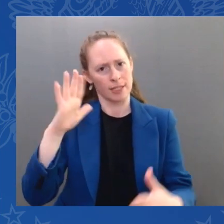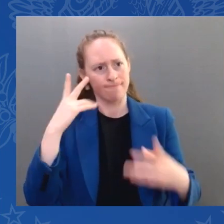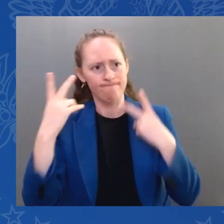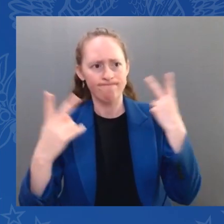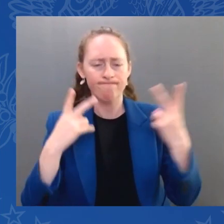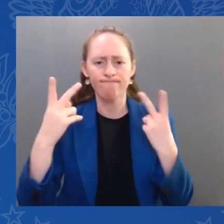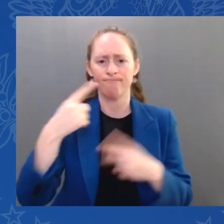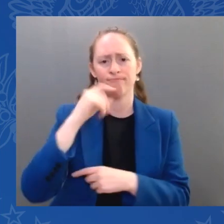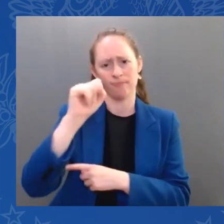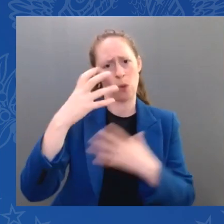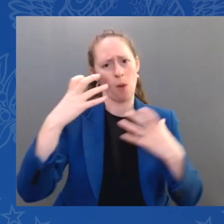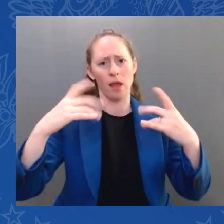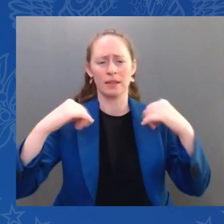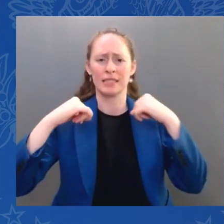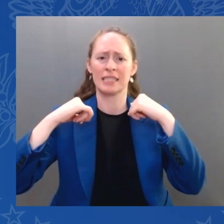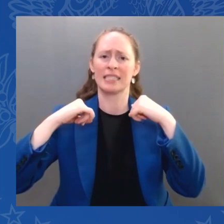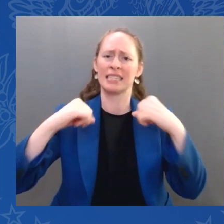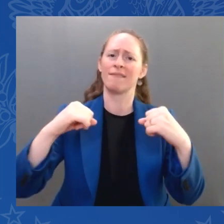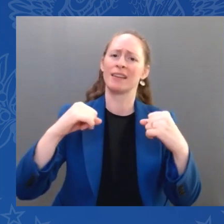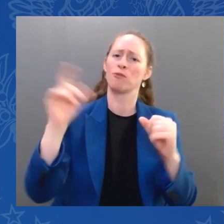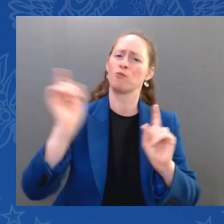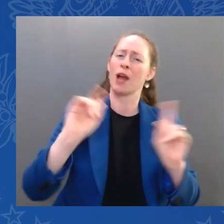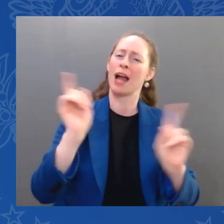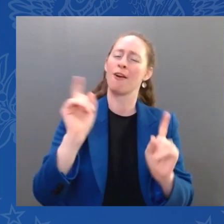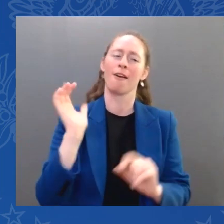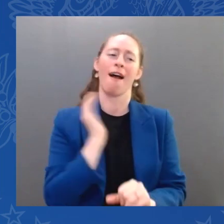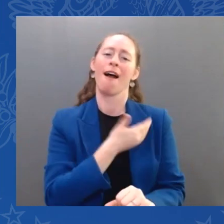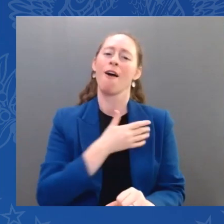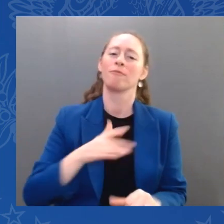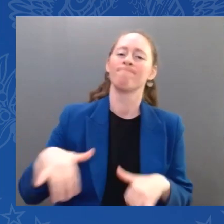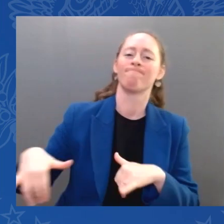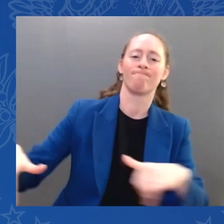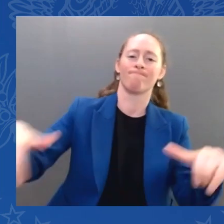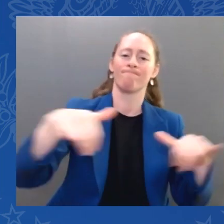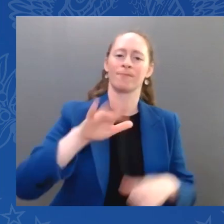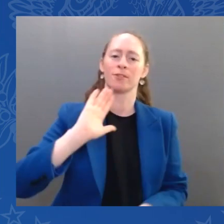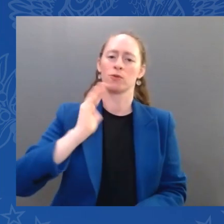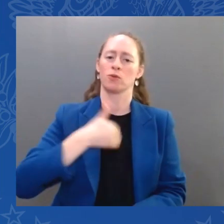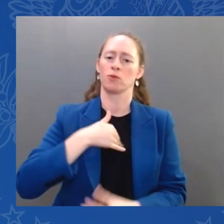and vast set of experiences, understands and empathizes with all of us.